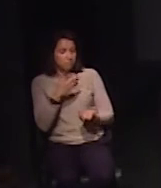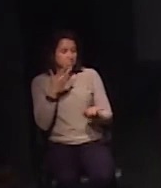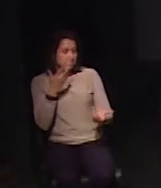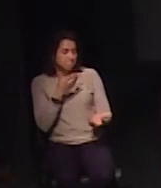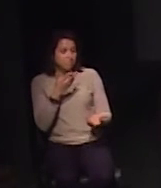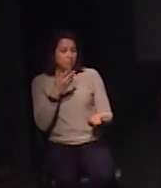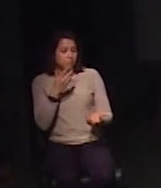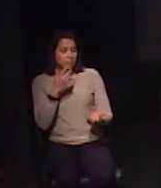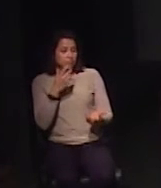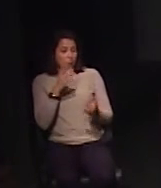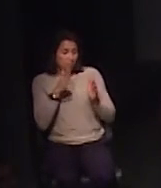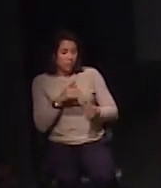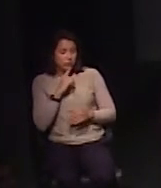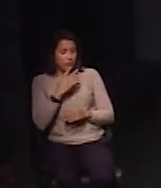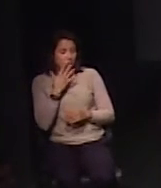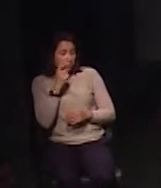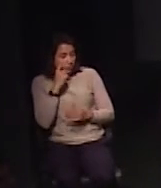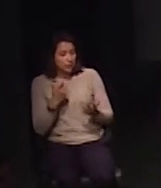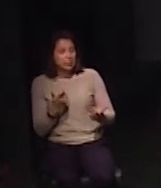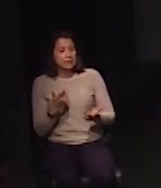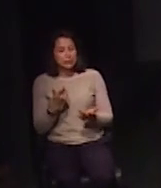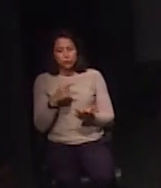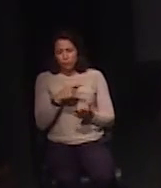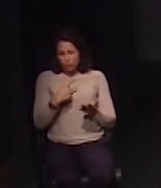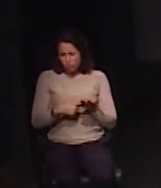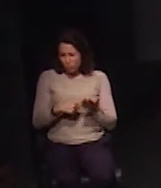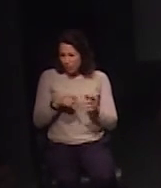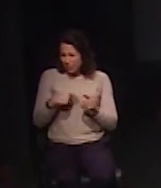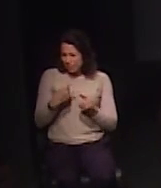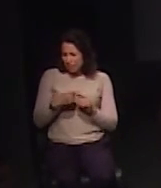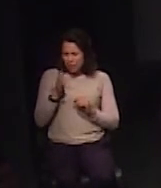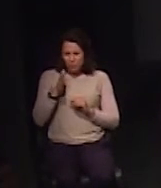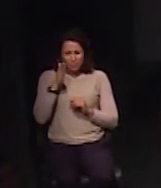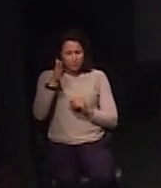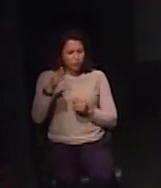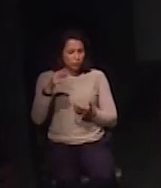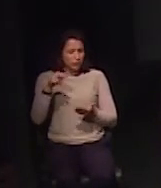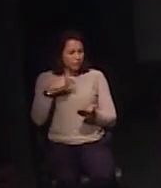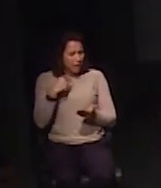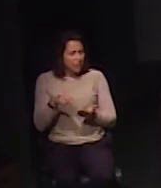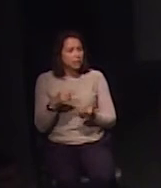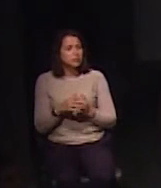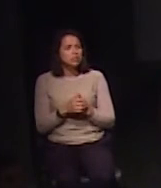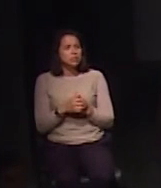because I think that if you’re talking about the future of dance in America, to not have